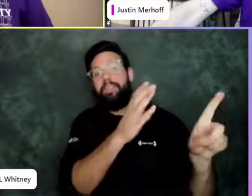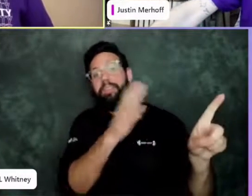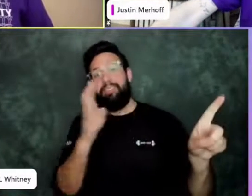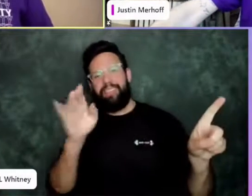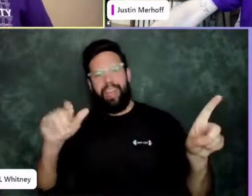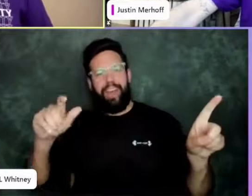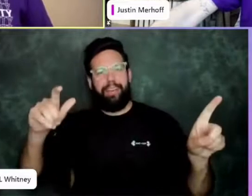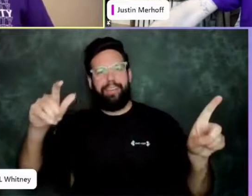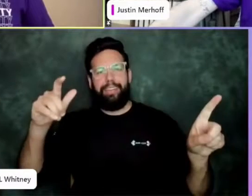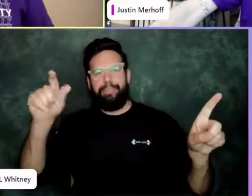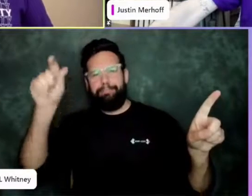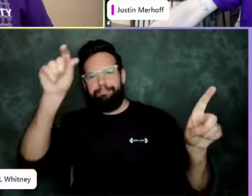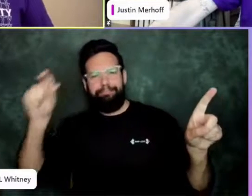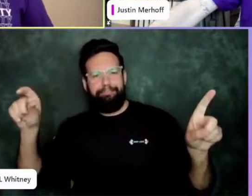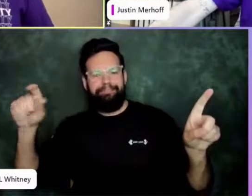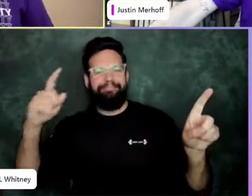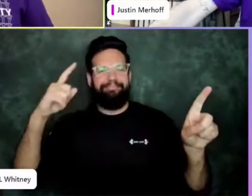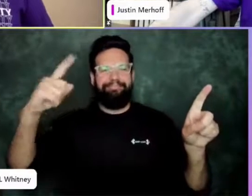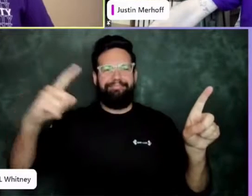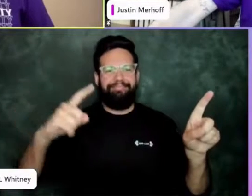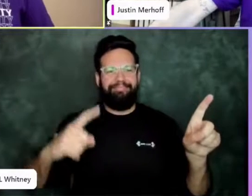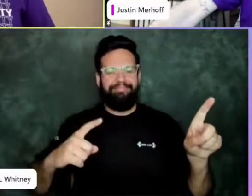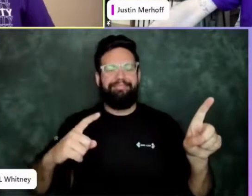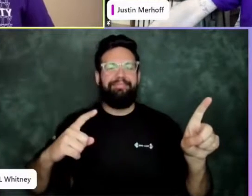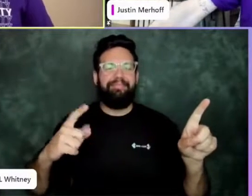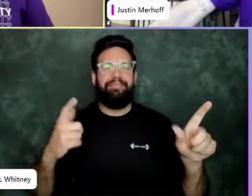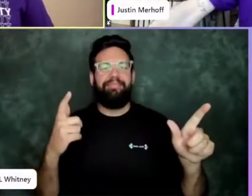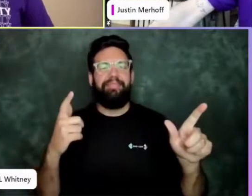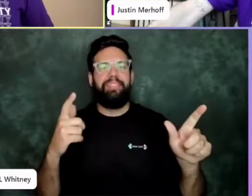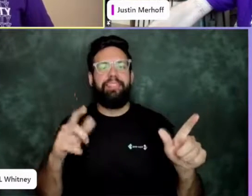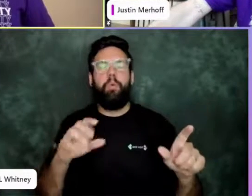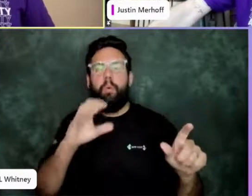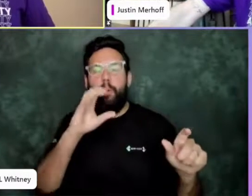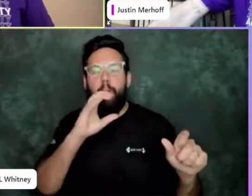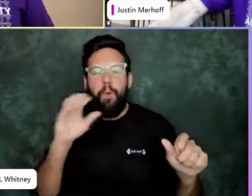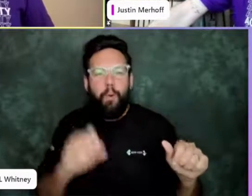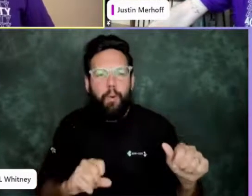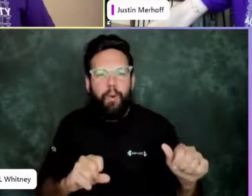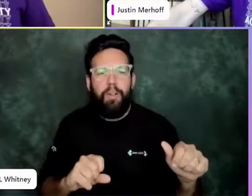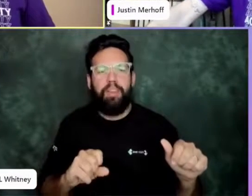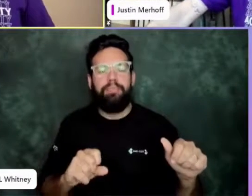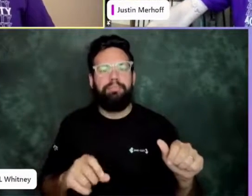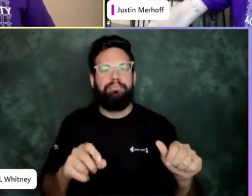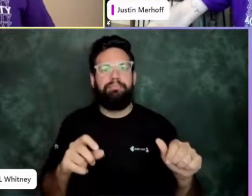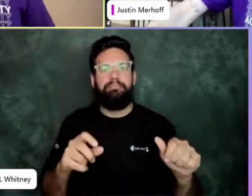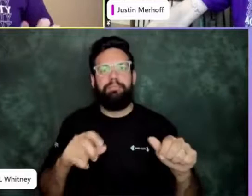ice climbing equipment. So I'm a pretty avid ice climber and that's the tools